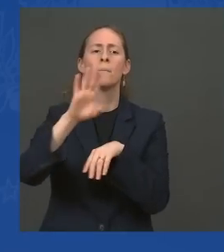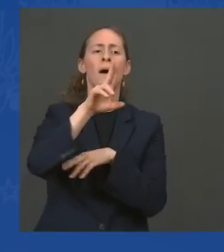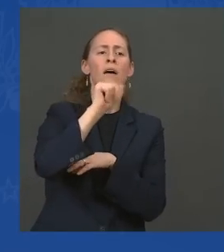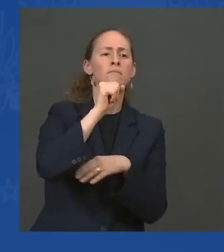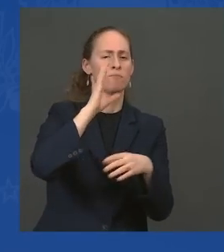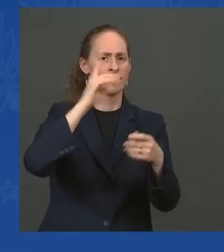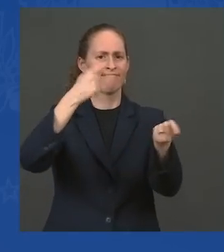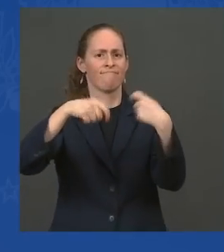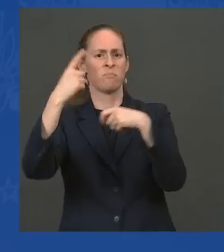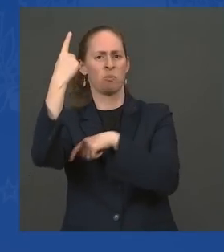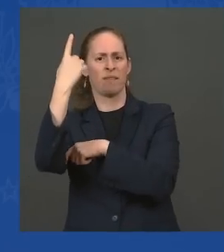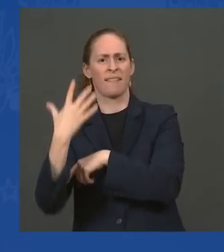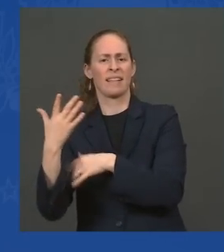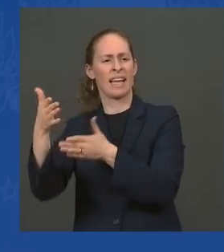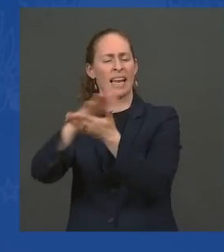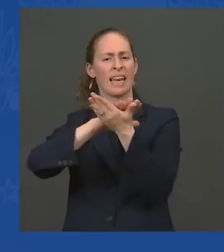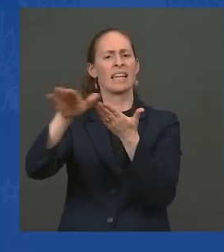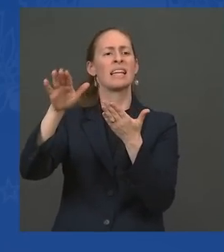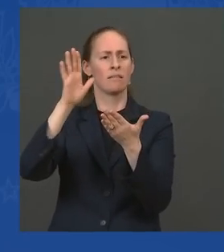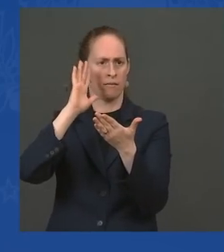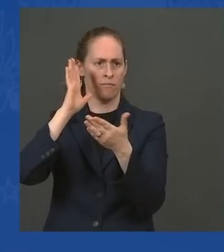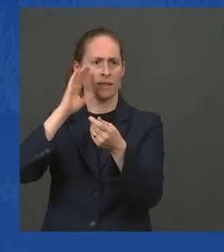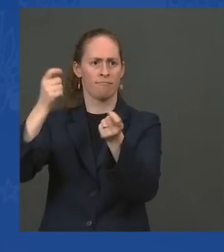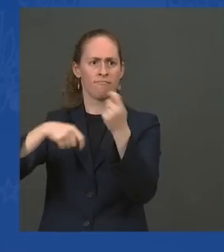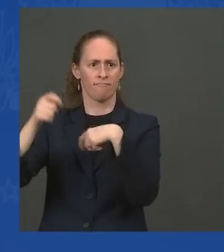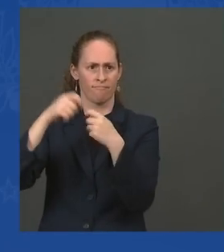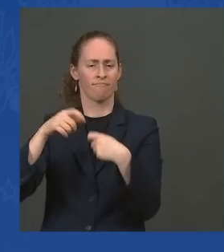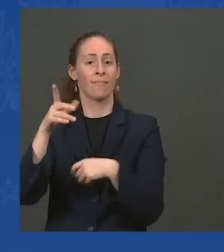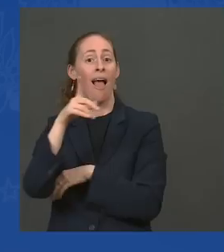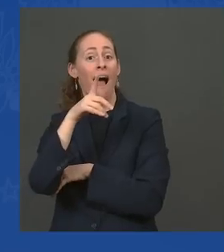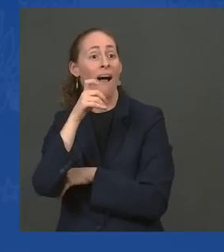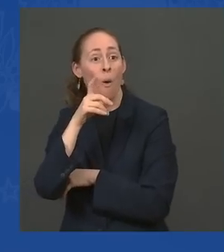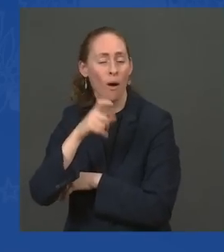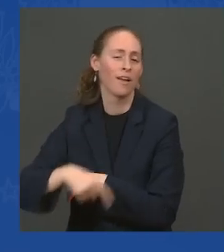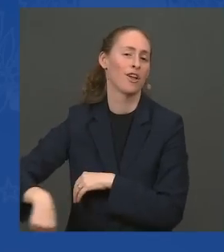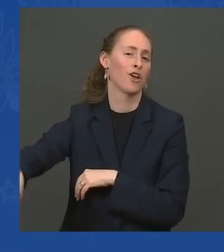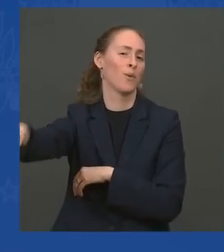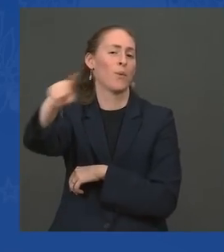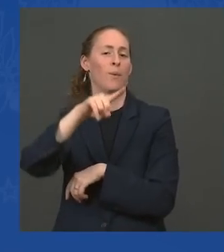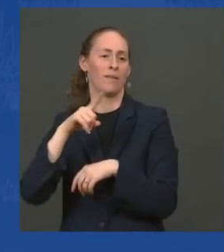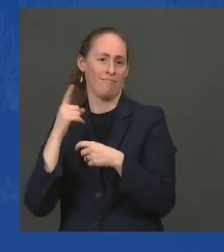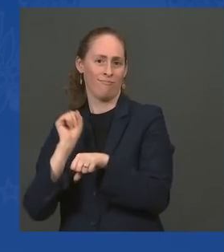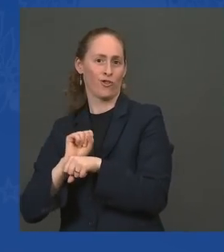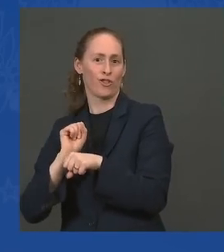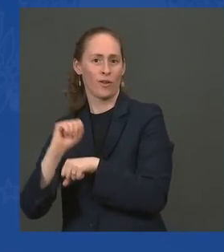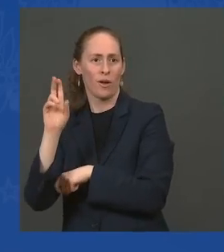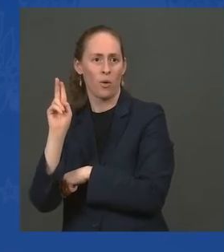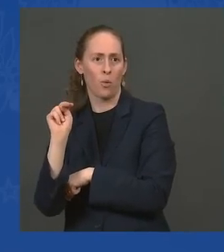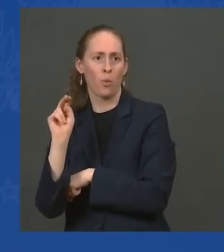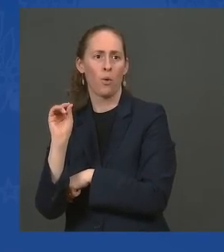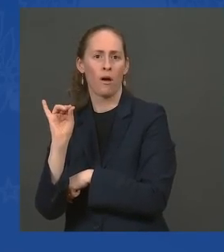jobs you can raise a family on, jobs you can't outsource. Folks, this law will modernize our airports,